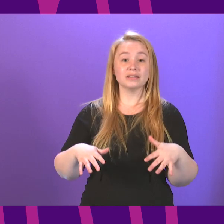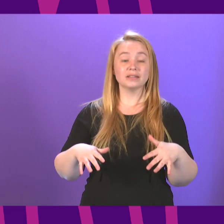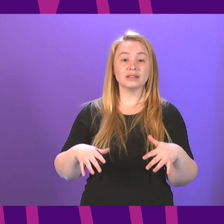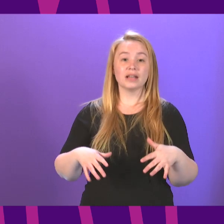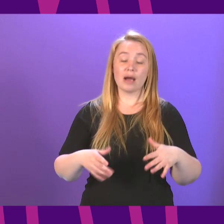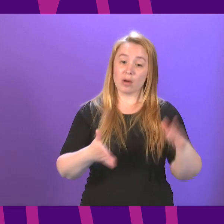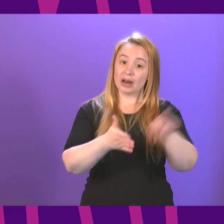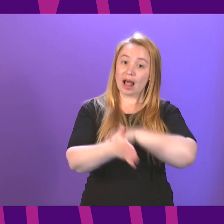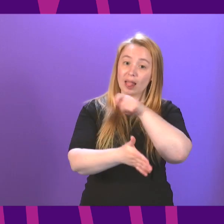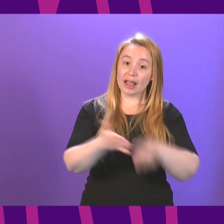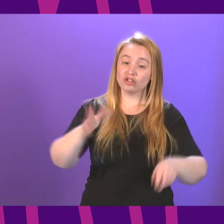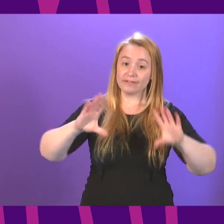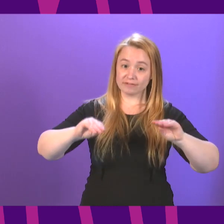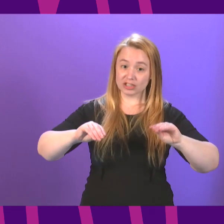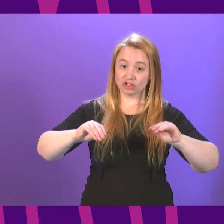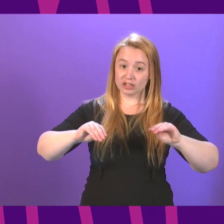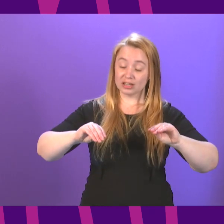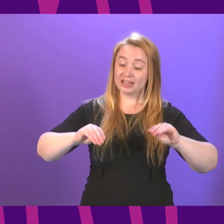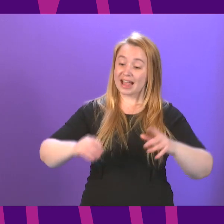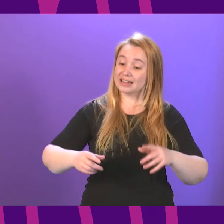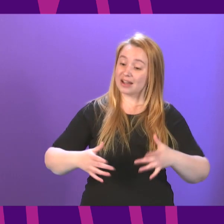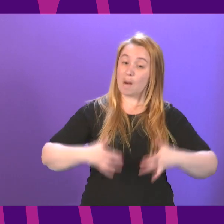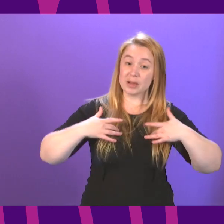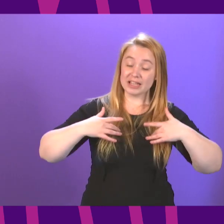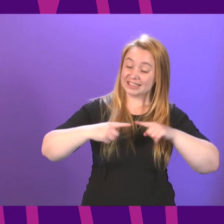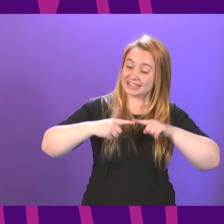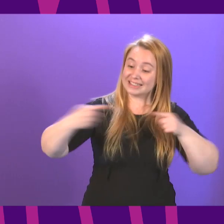election, although we have differences of opinion and we should debate those things rigorously,